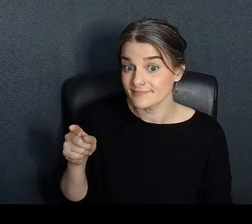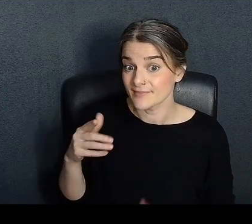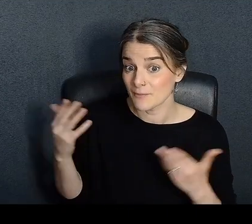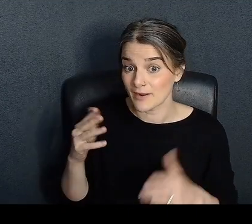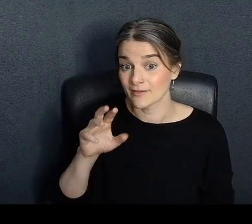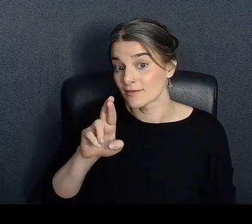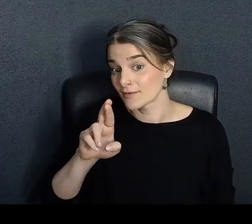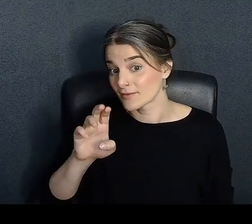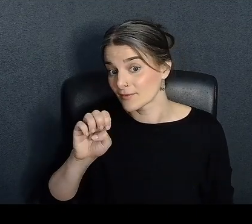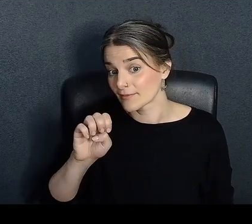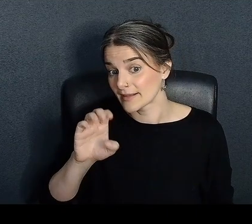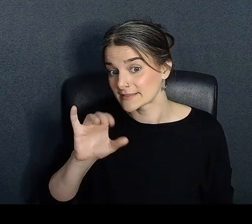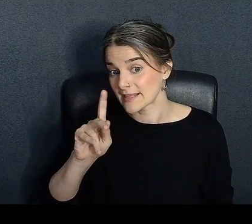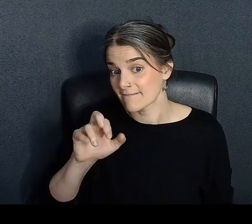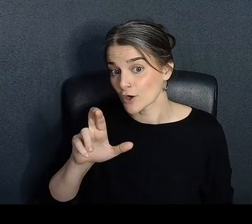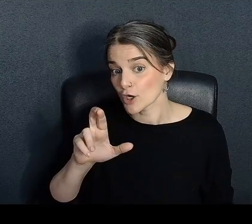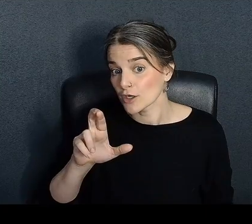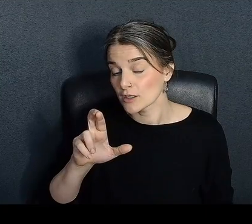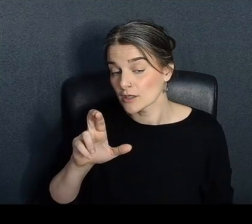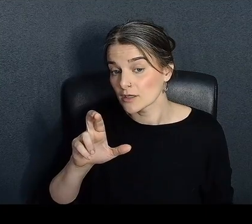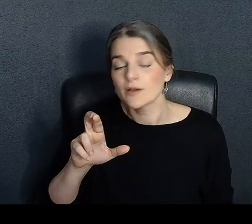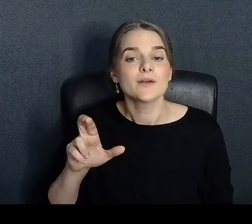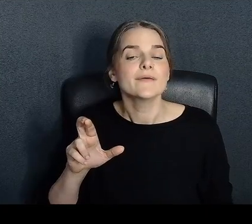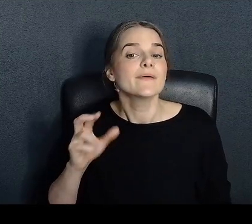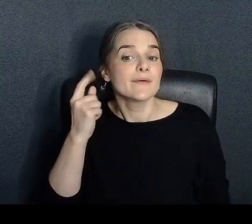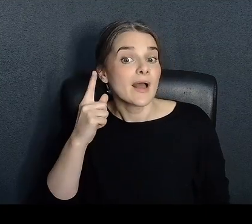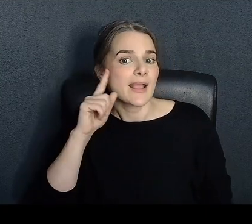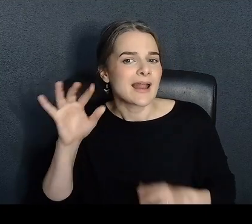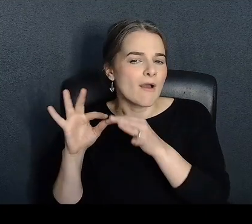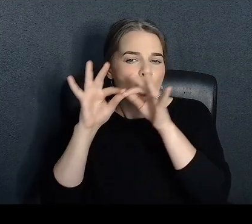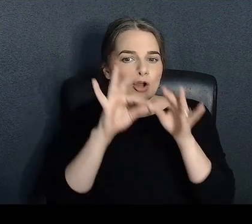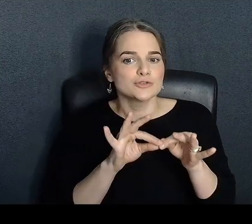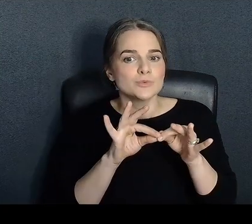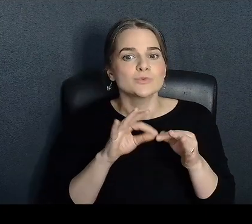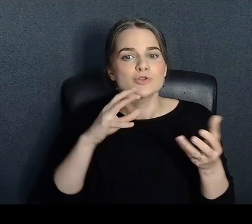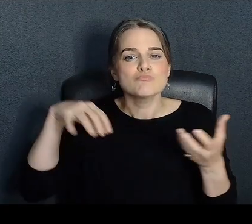It can be hooked up to your smoke alarm, your doorbell,